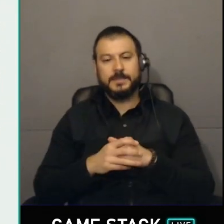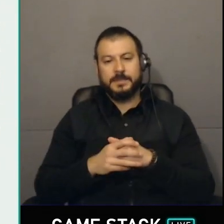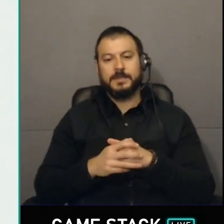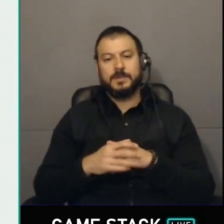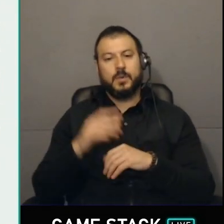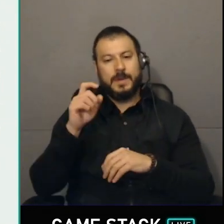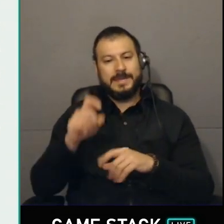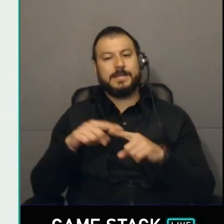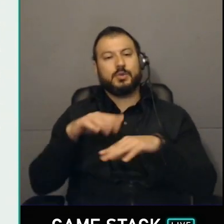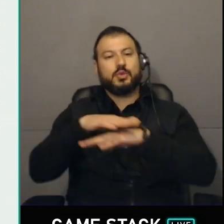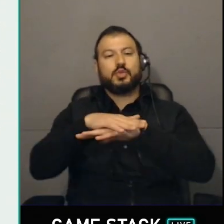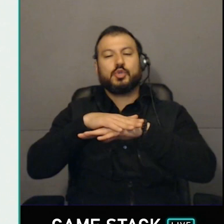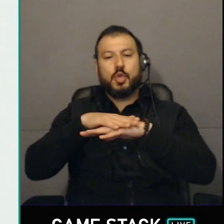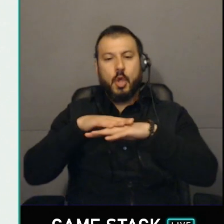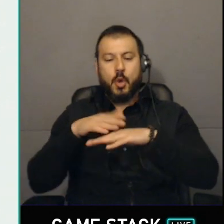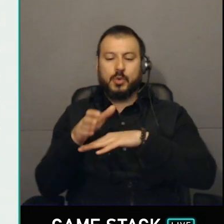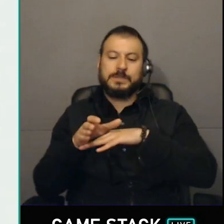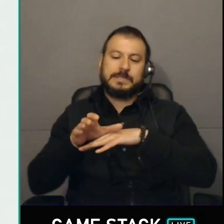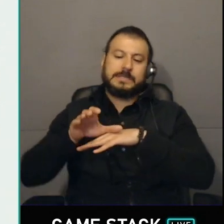We need to stop that angular effect.